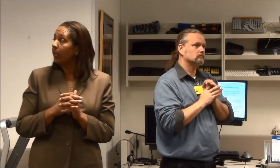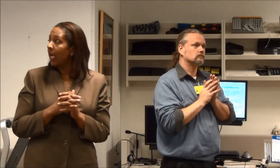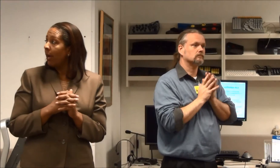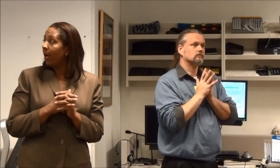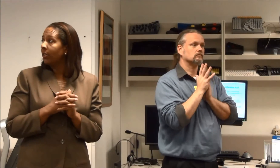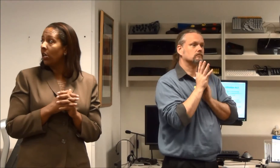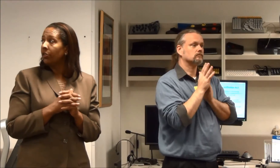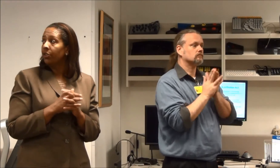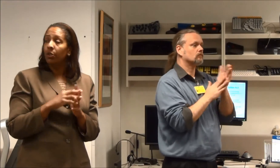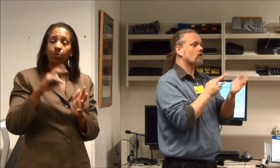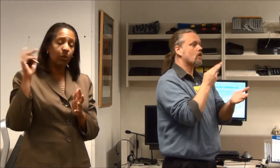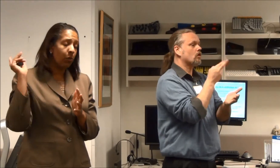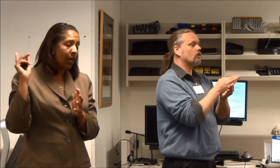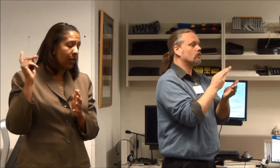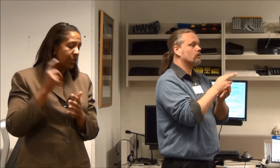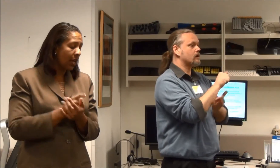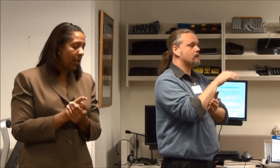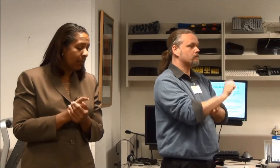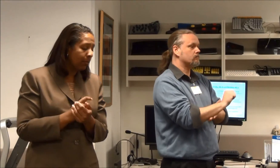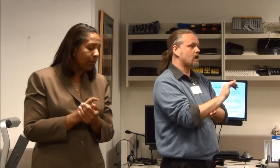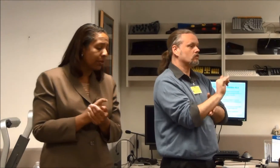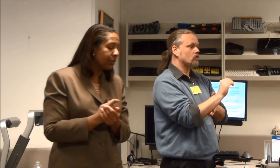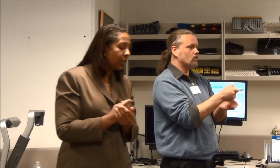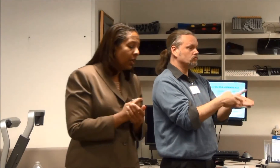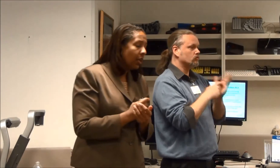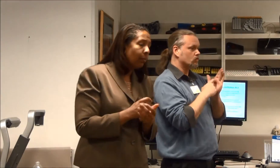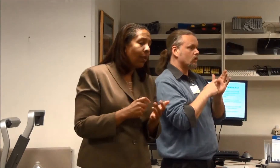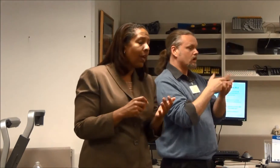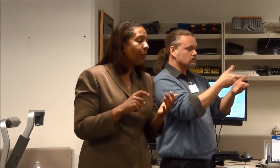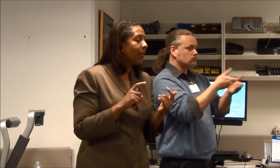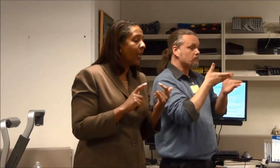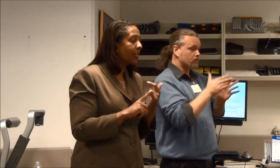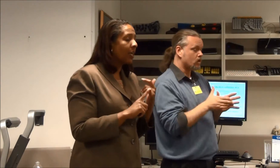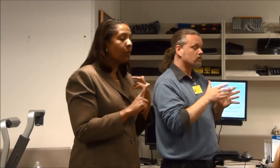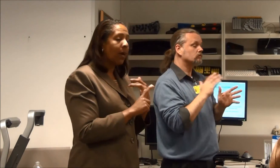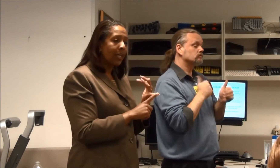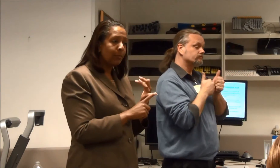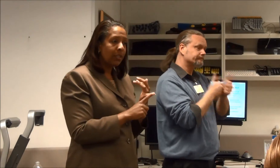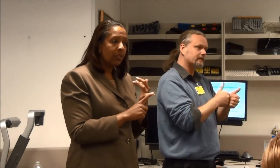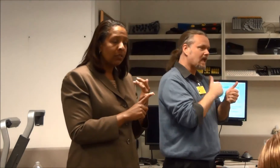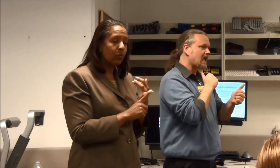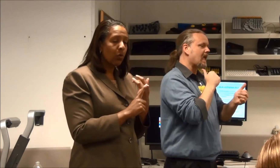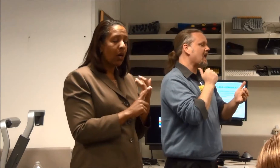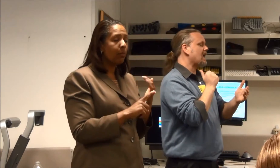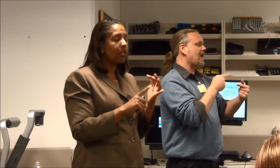The Rehab Act also requires that employers comply with anti-harassment requirements,